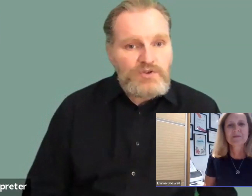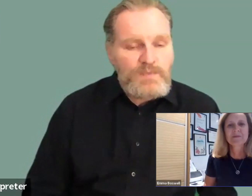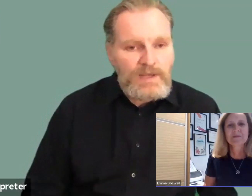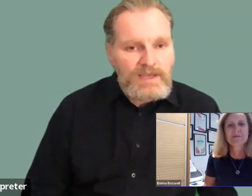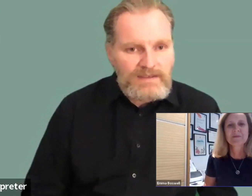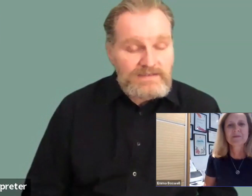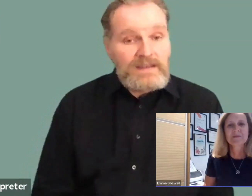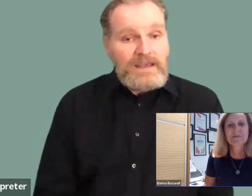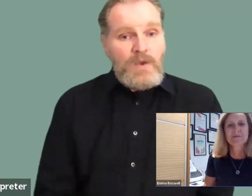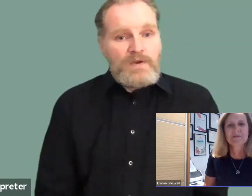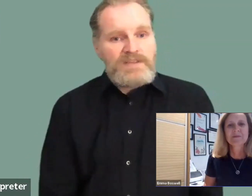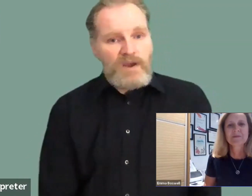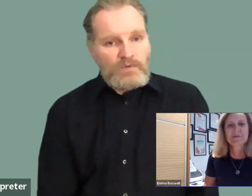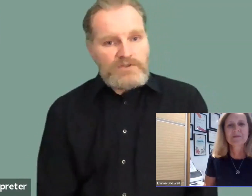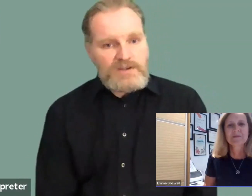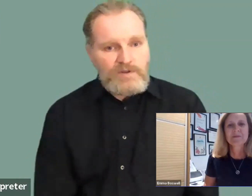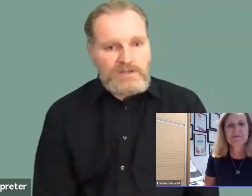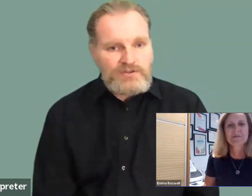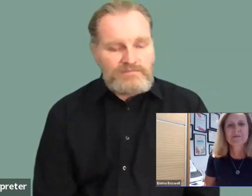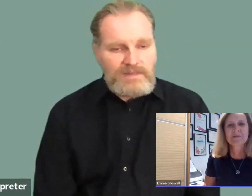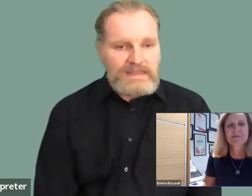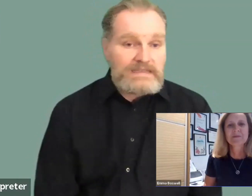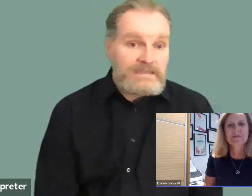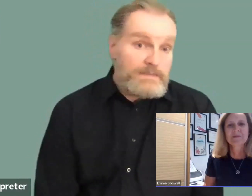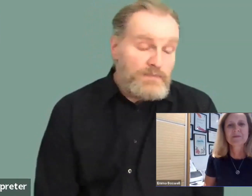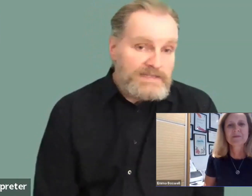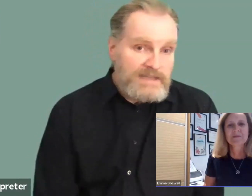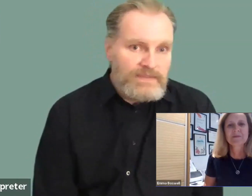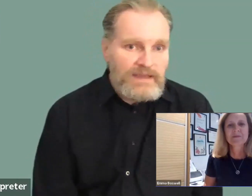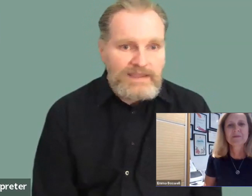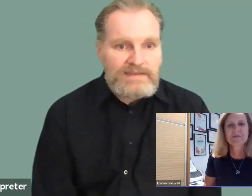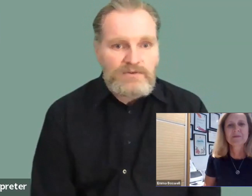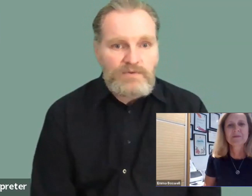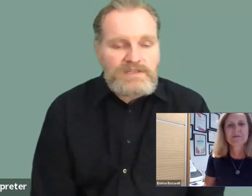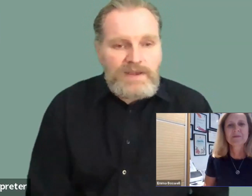to communicate. Whereas the older generation, and that's – I put myself in that category – so,